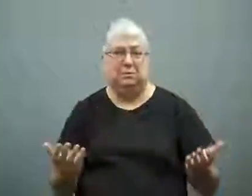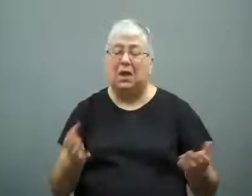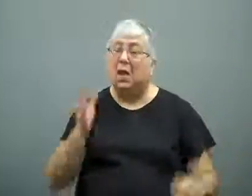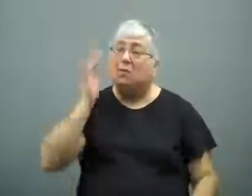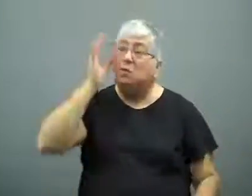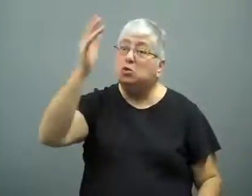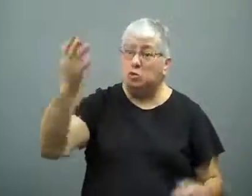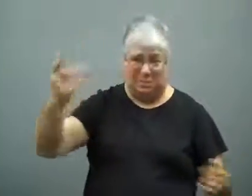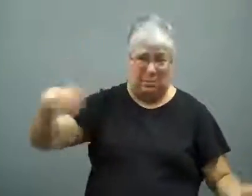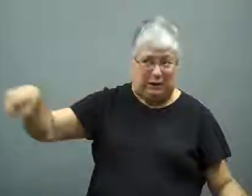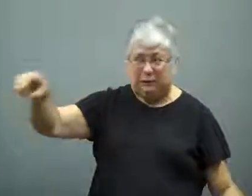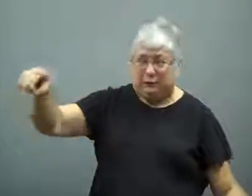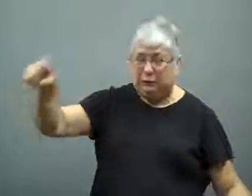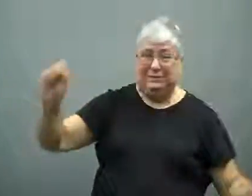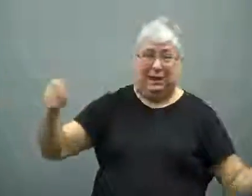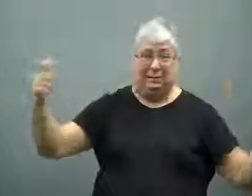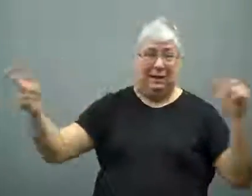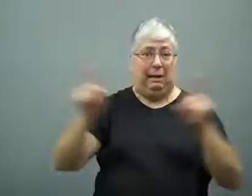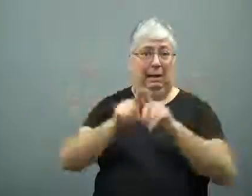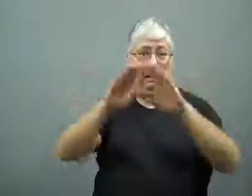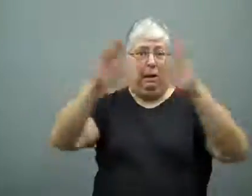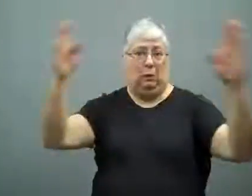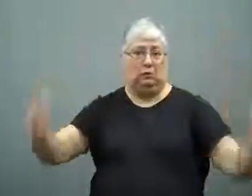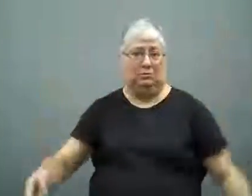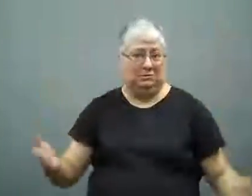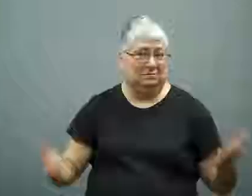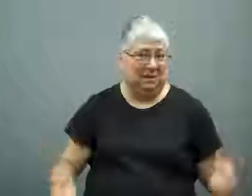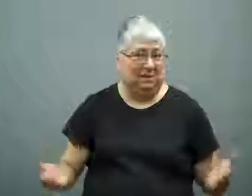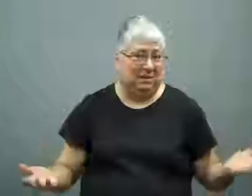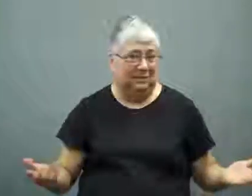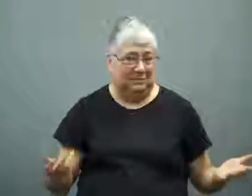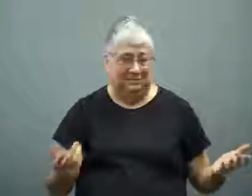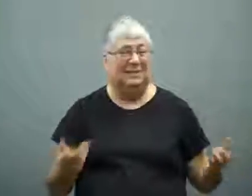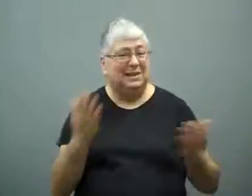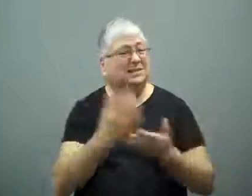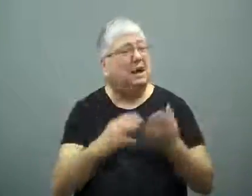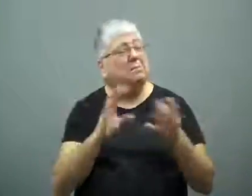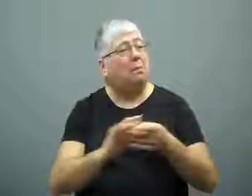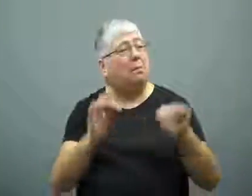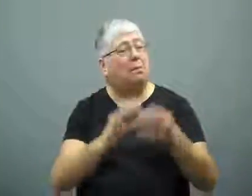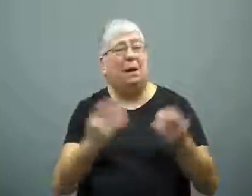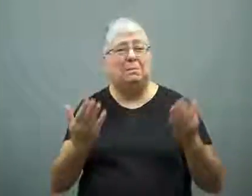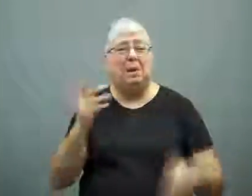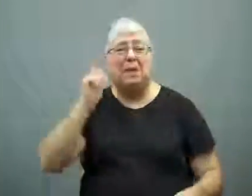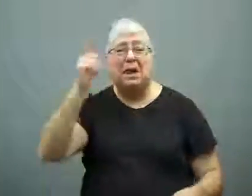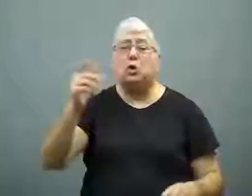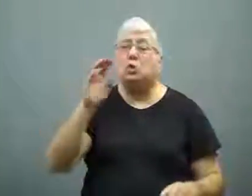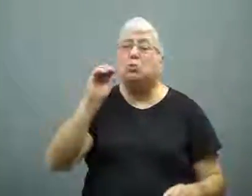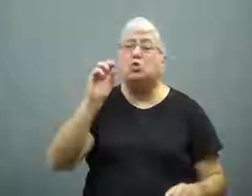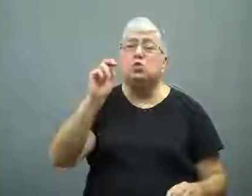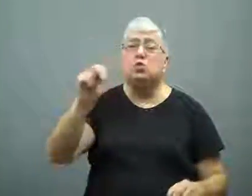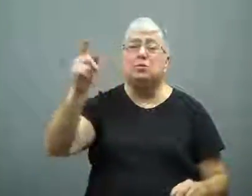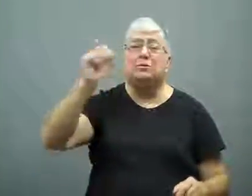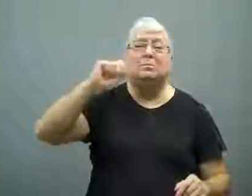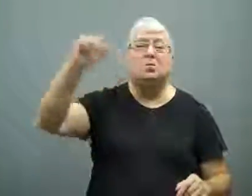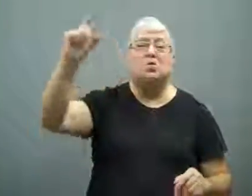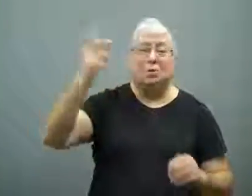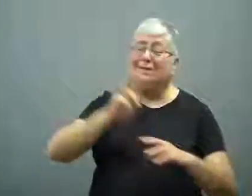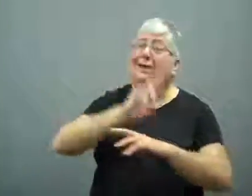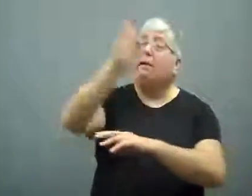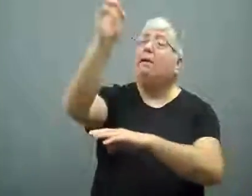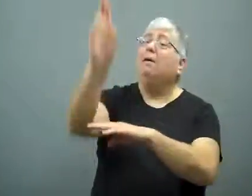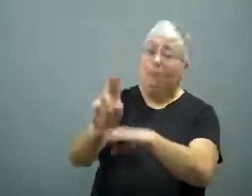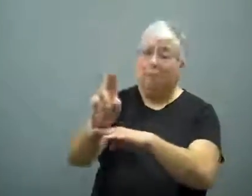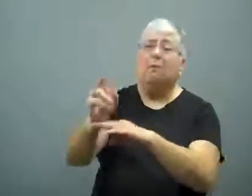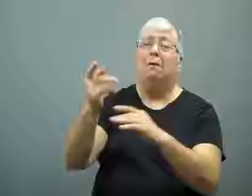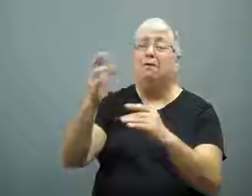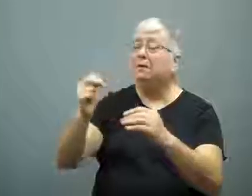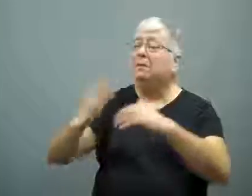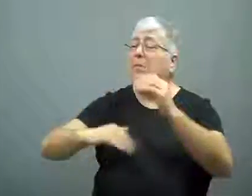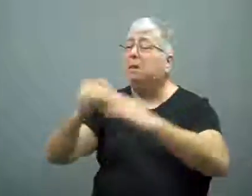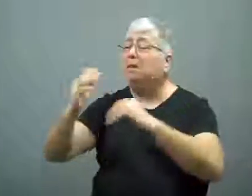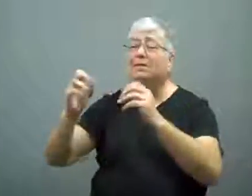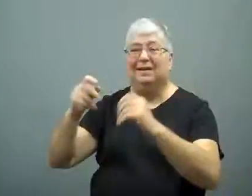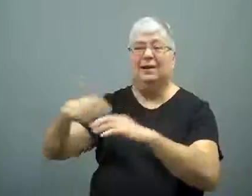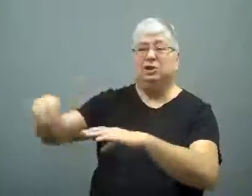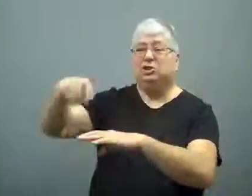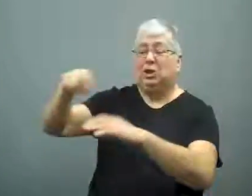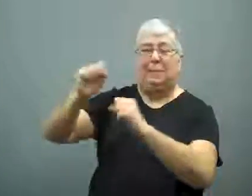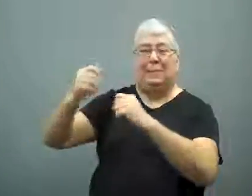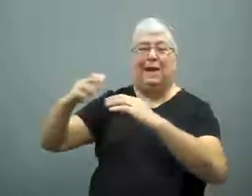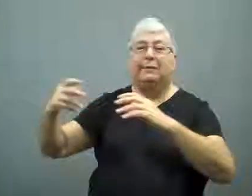In the future, they may be able to make things as large as a house.